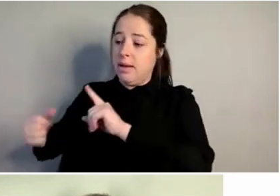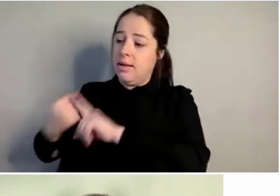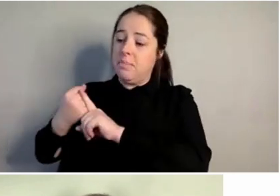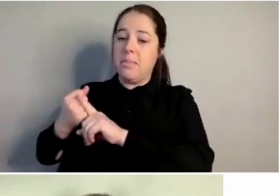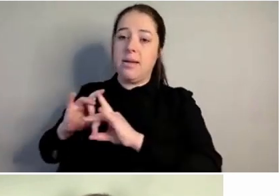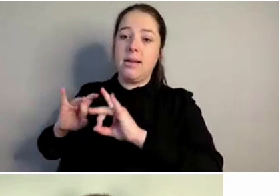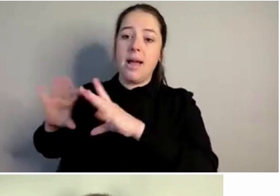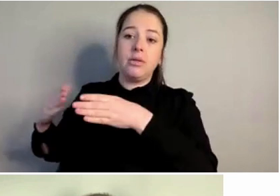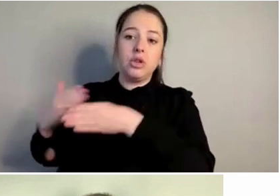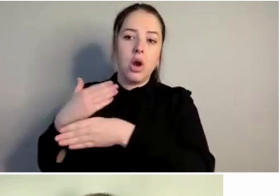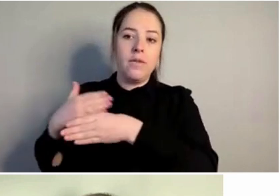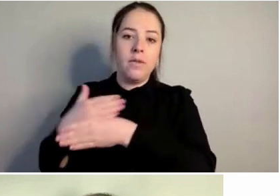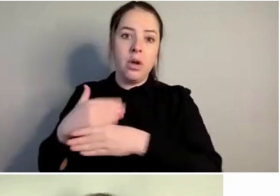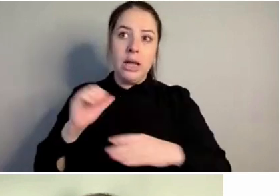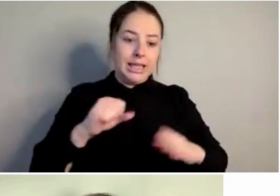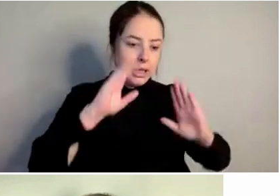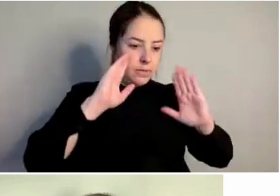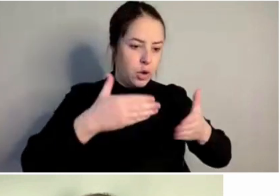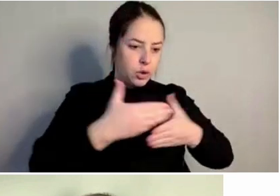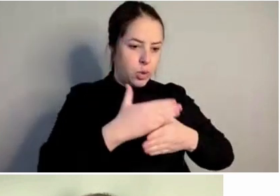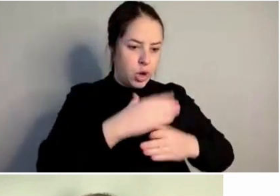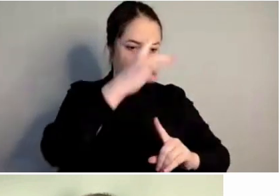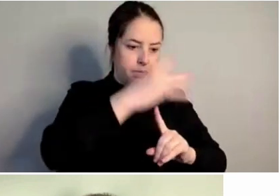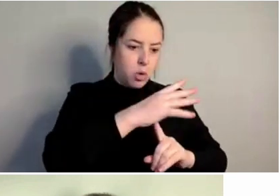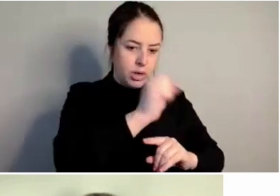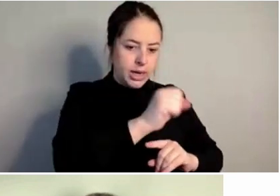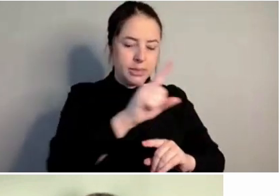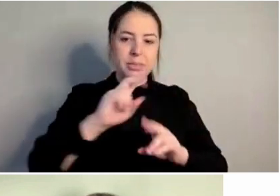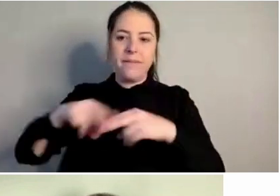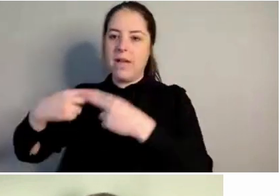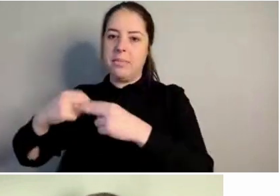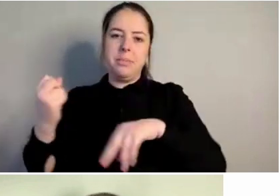We all care about work, but family will always trump work, I think.